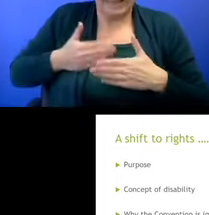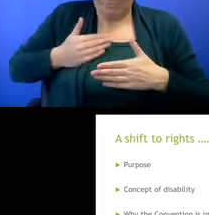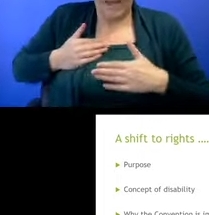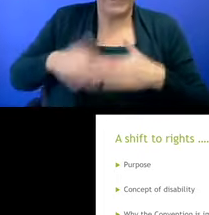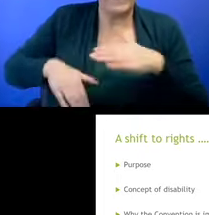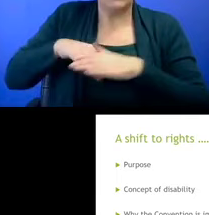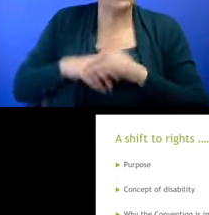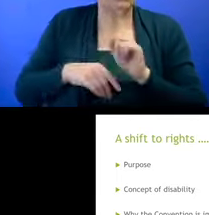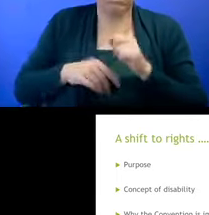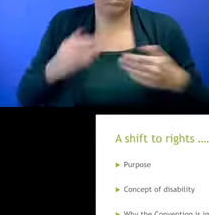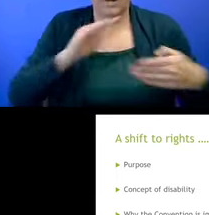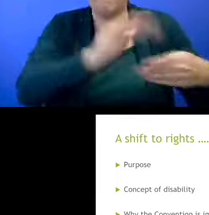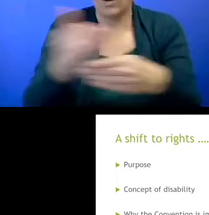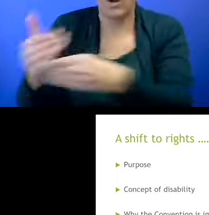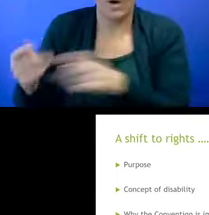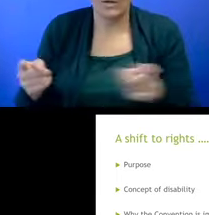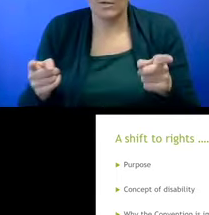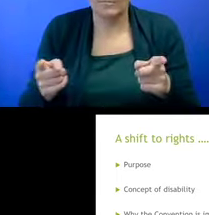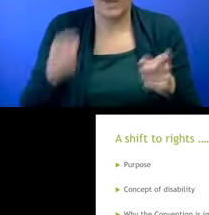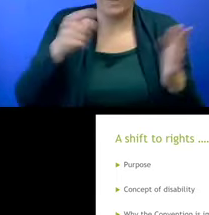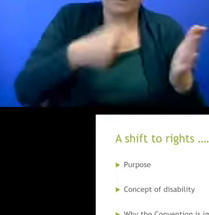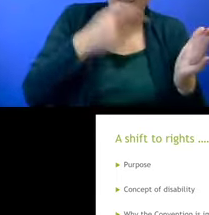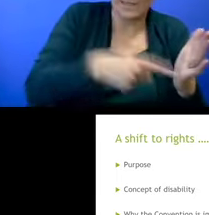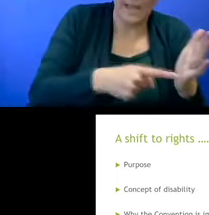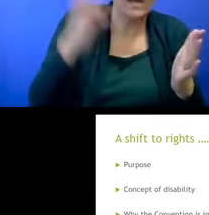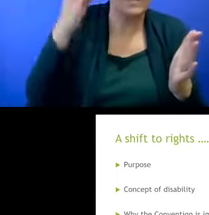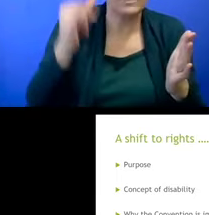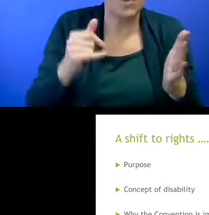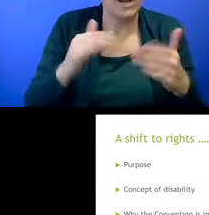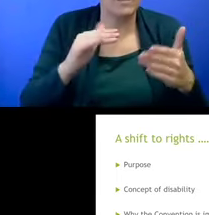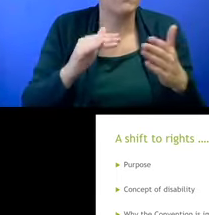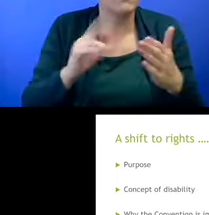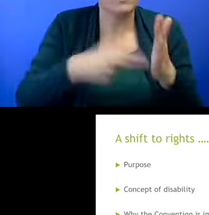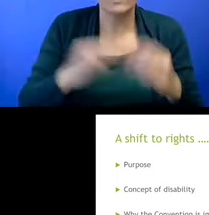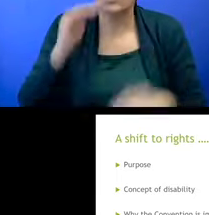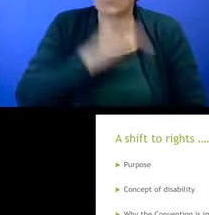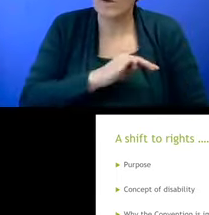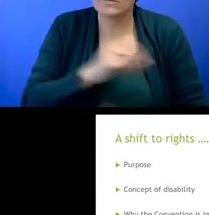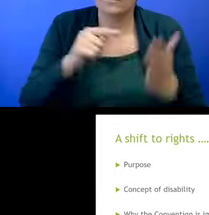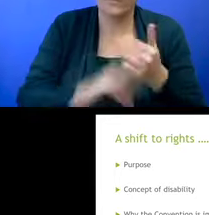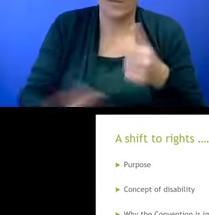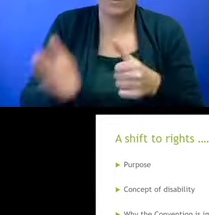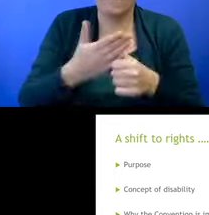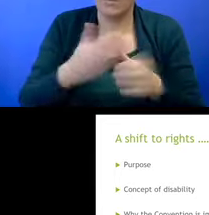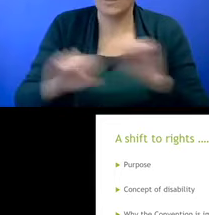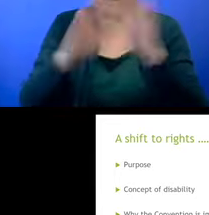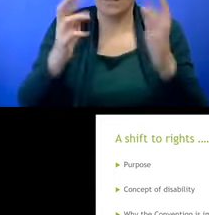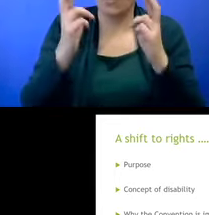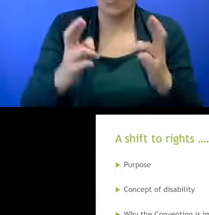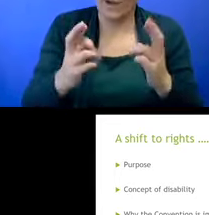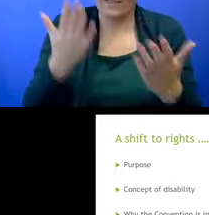This is why the Convention is so important. Not only does it clarify people's rights, and how those rights are to be realized,